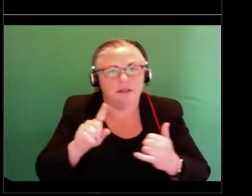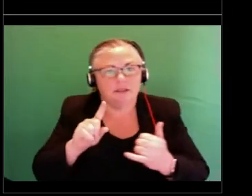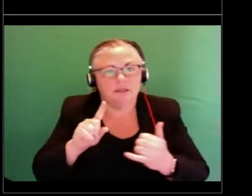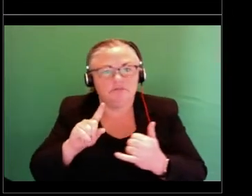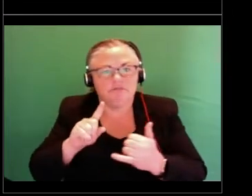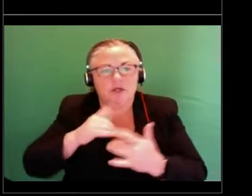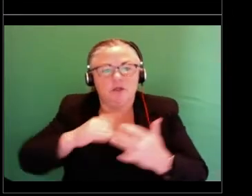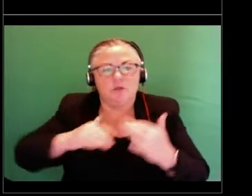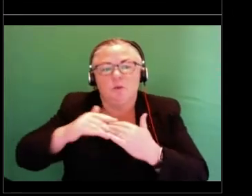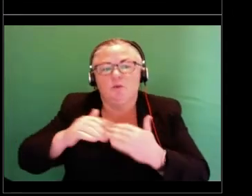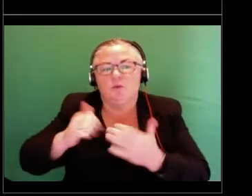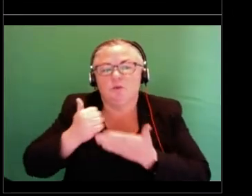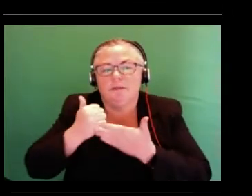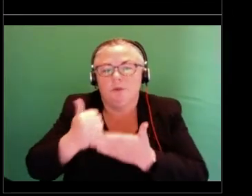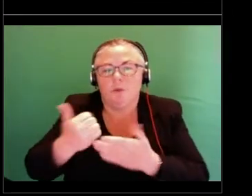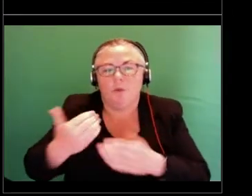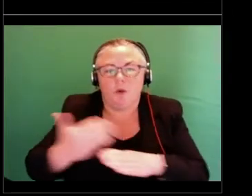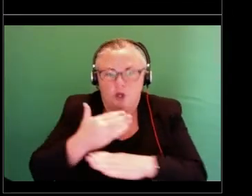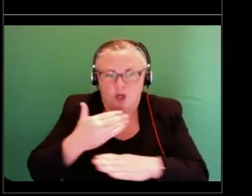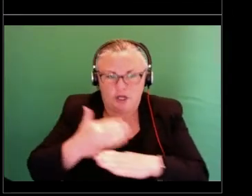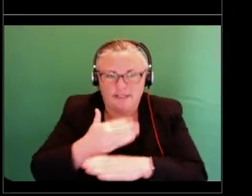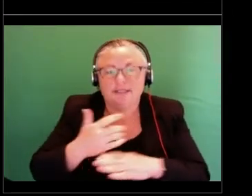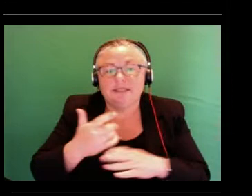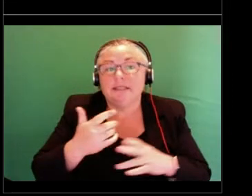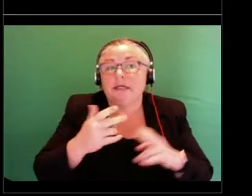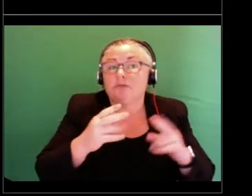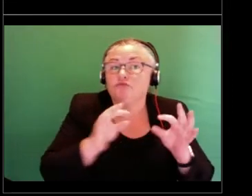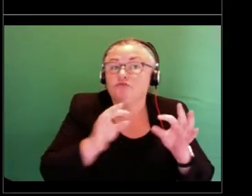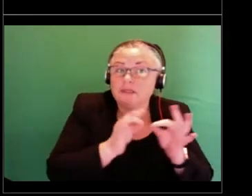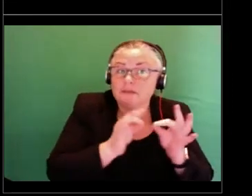some support, social work support around those issues, so if you are faced with those types